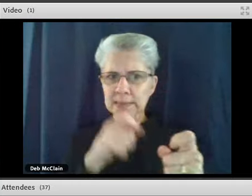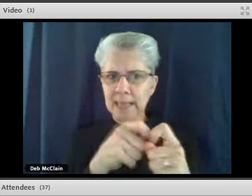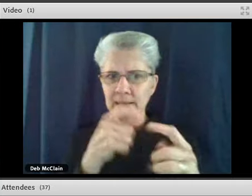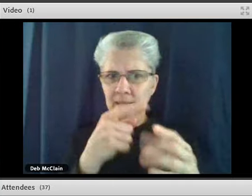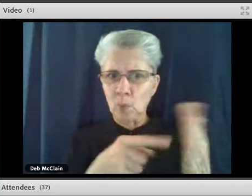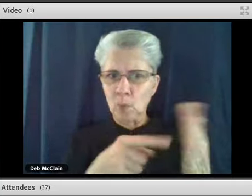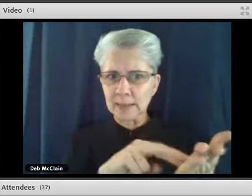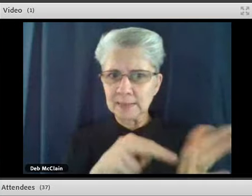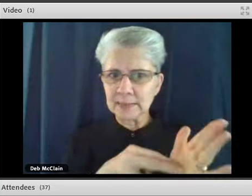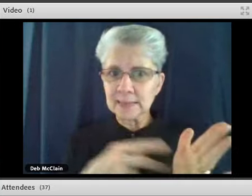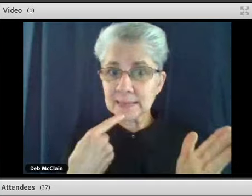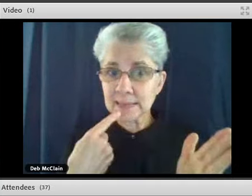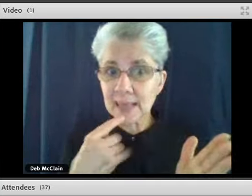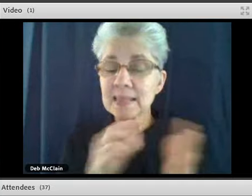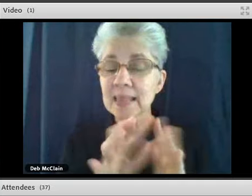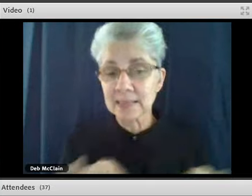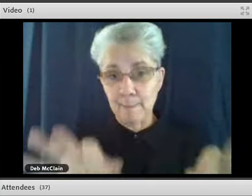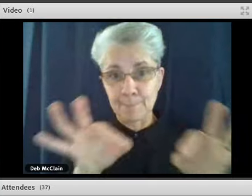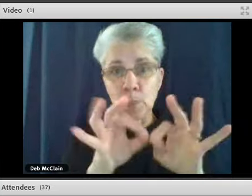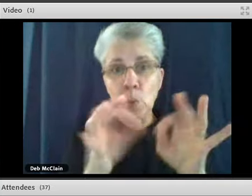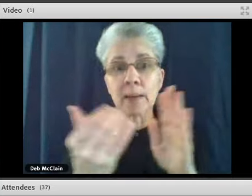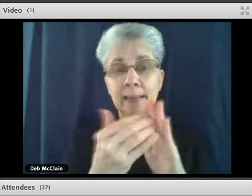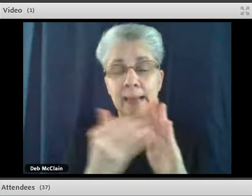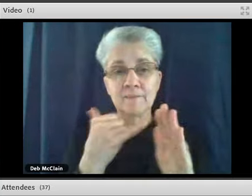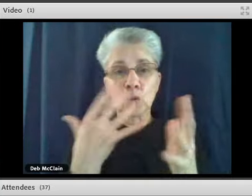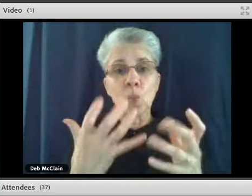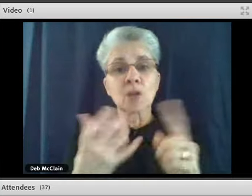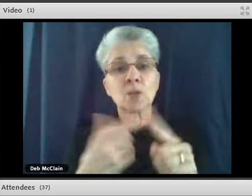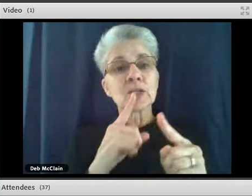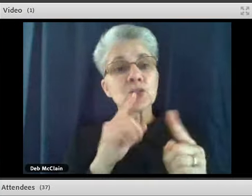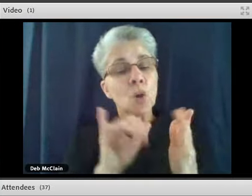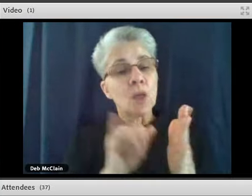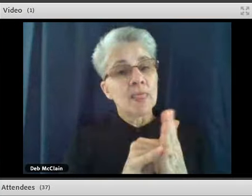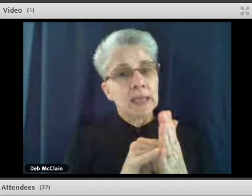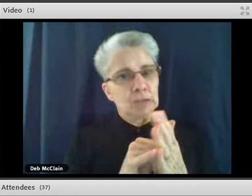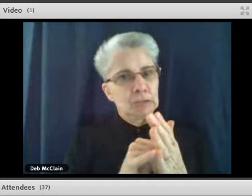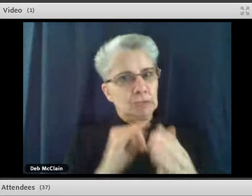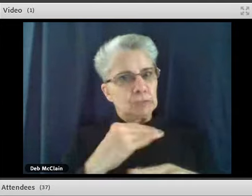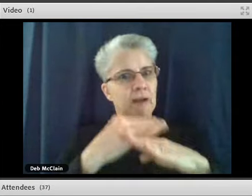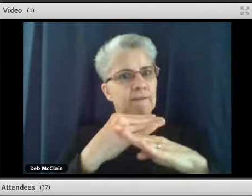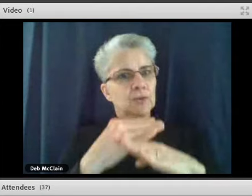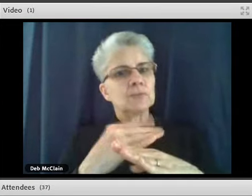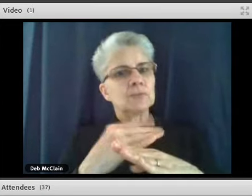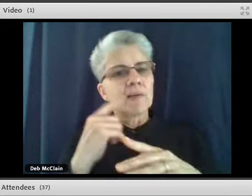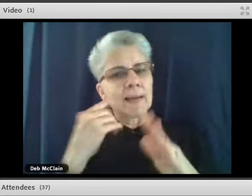Do you have something? Do you know exactly what it says? And that's very important. Again, if you want to make sure